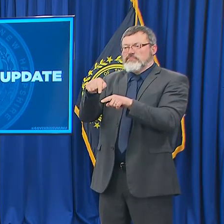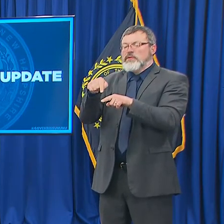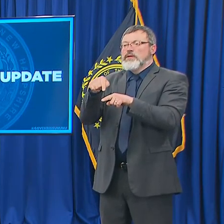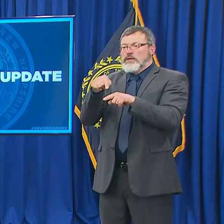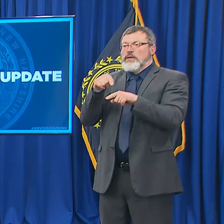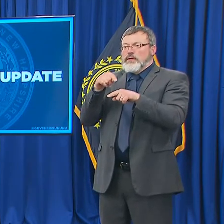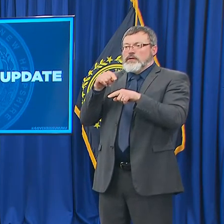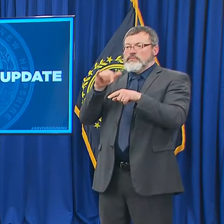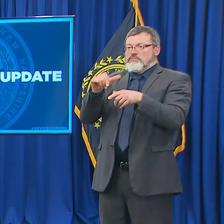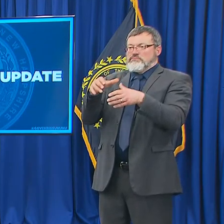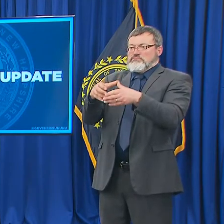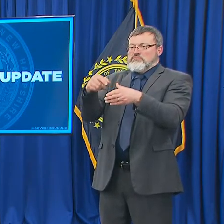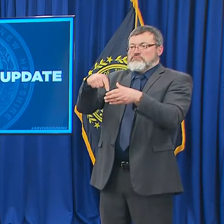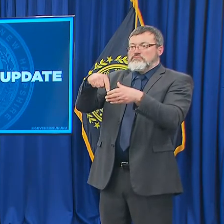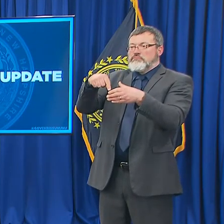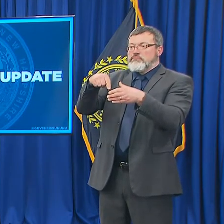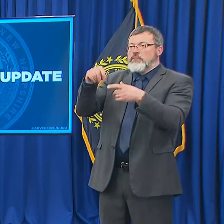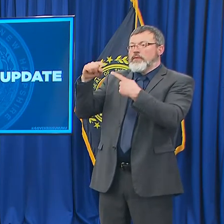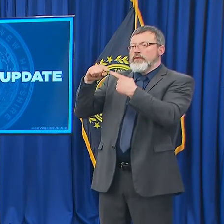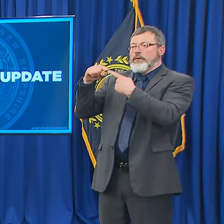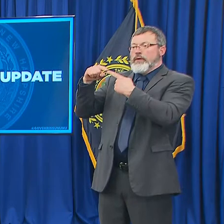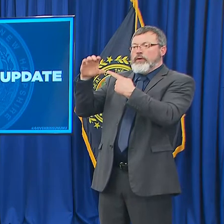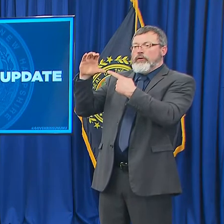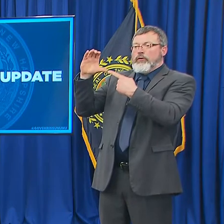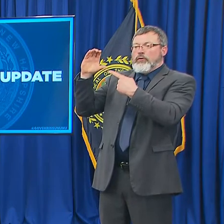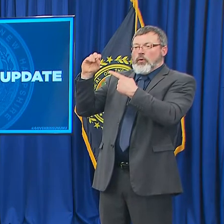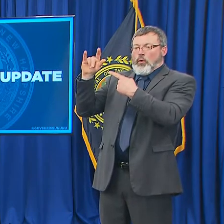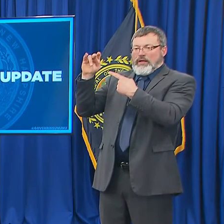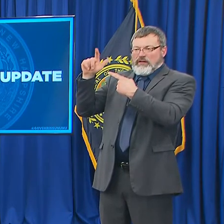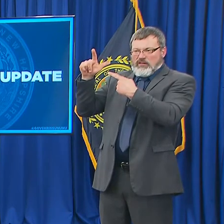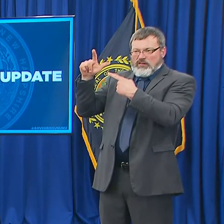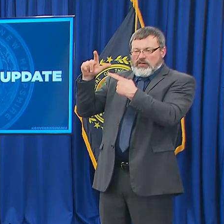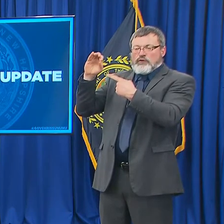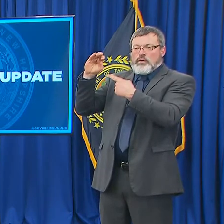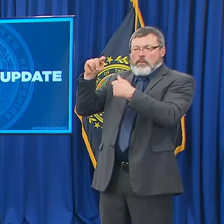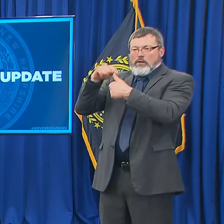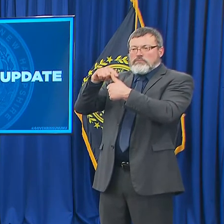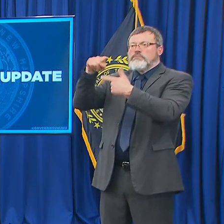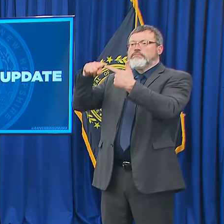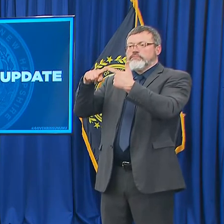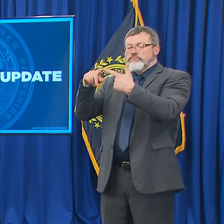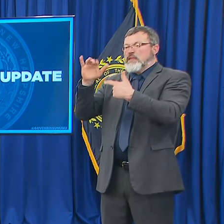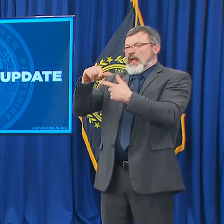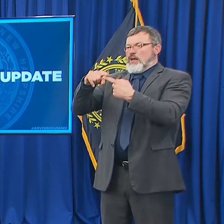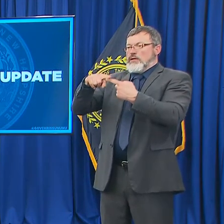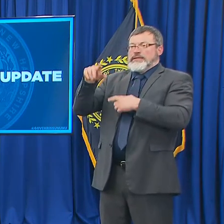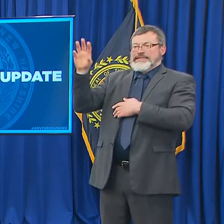million dollars in testing for a long term care facility We are going to be recommending that long term